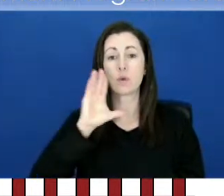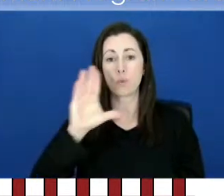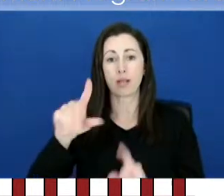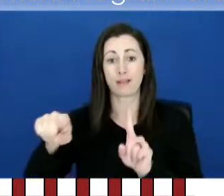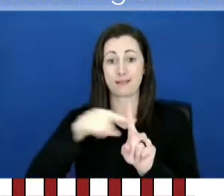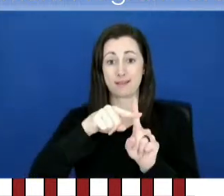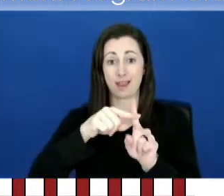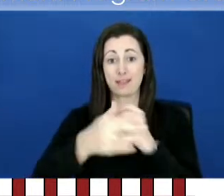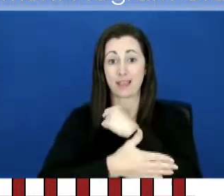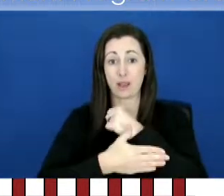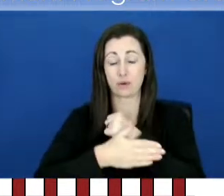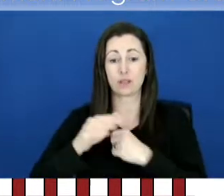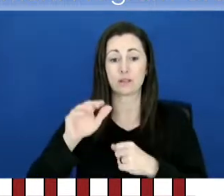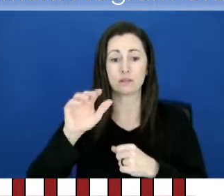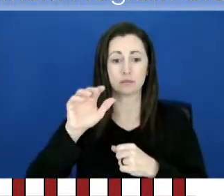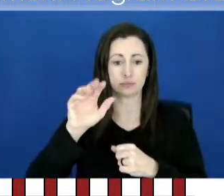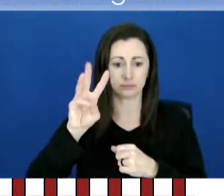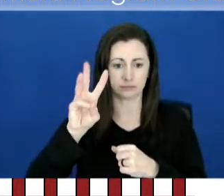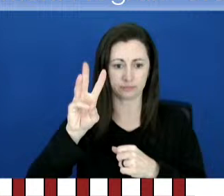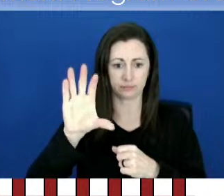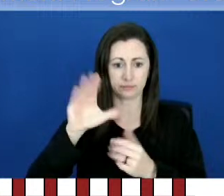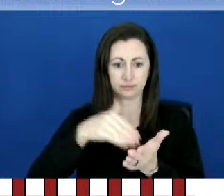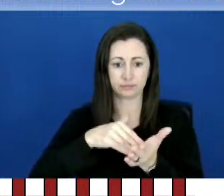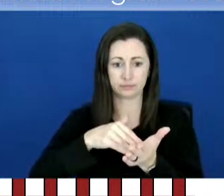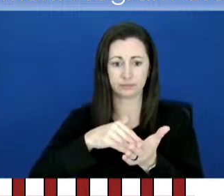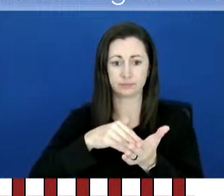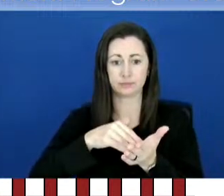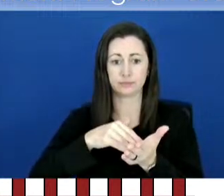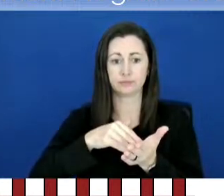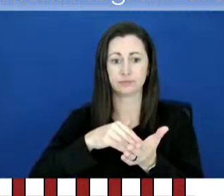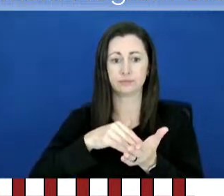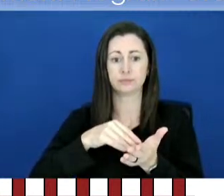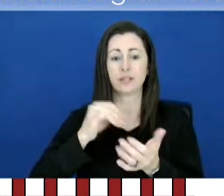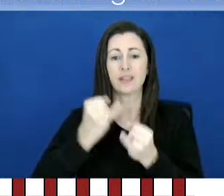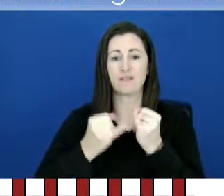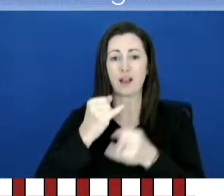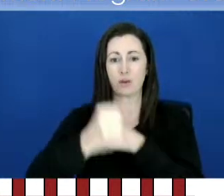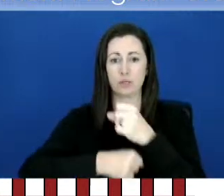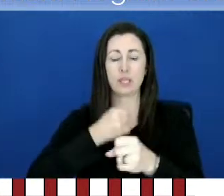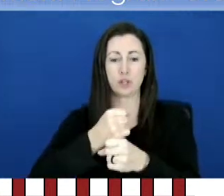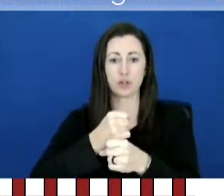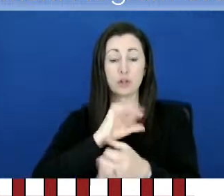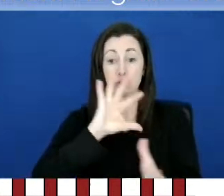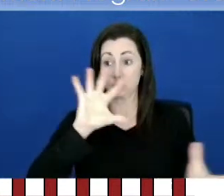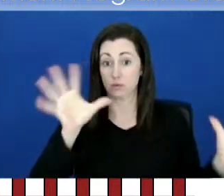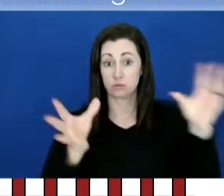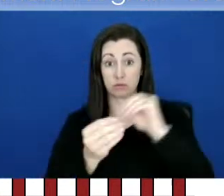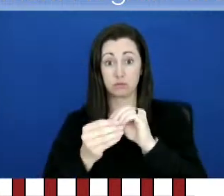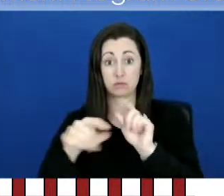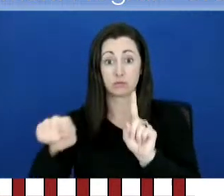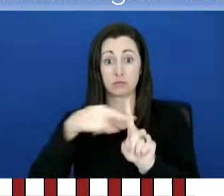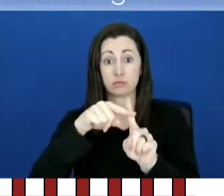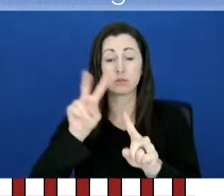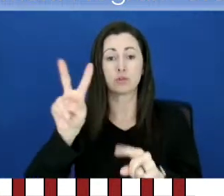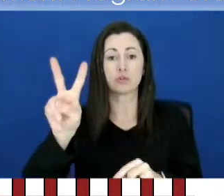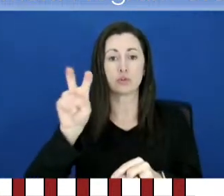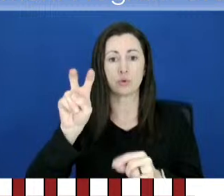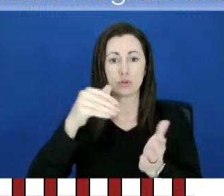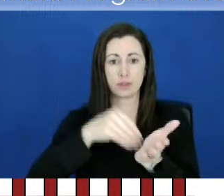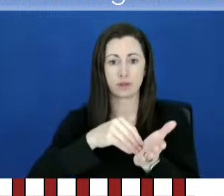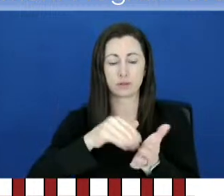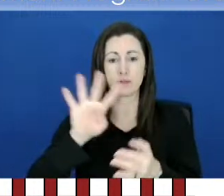HSPUS LLC IS EXPECTED TO NET THE